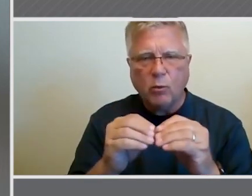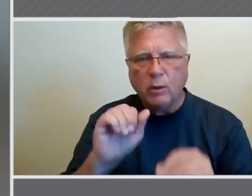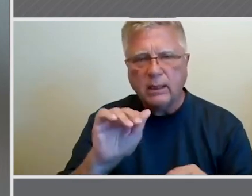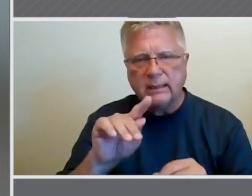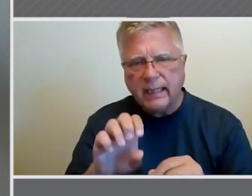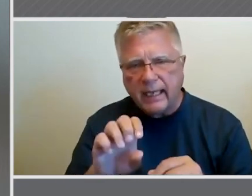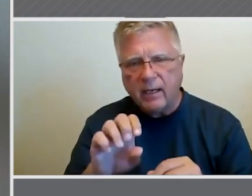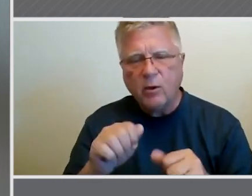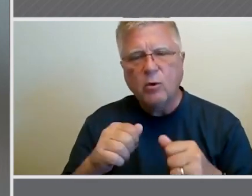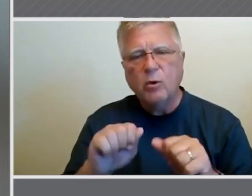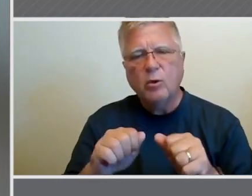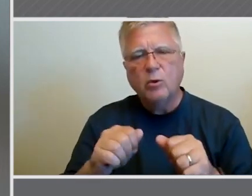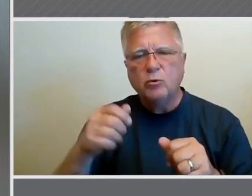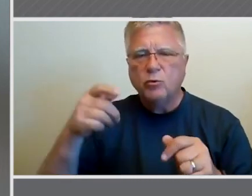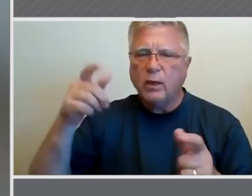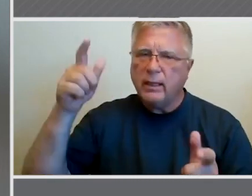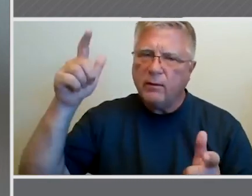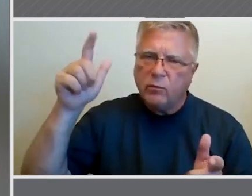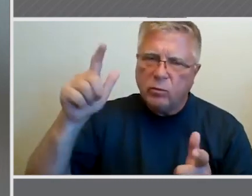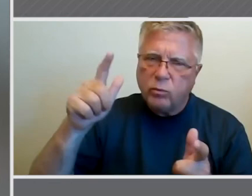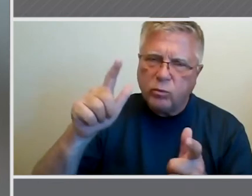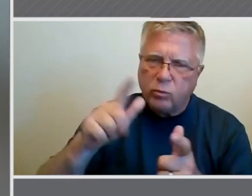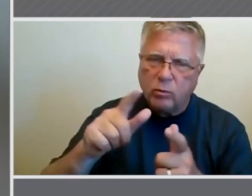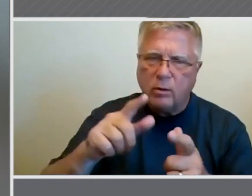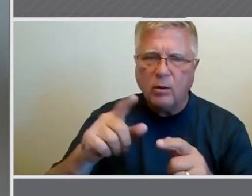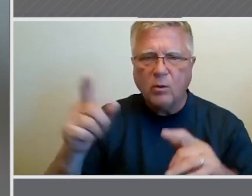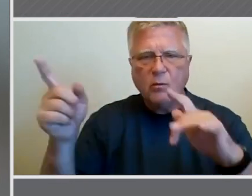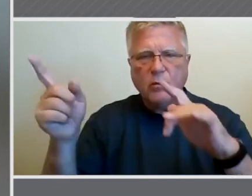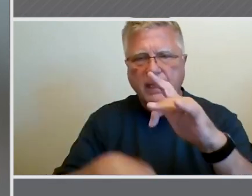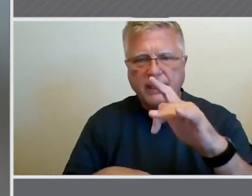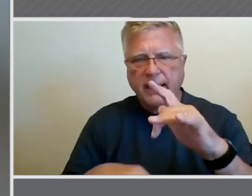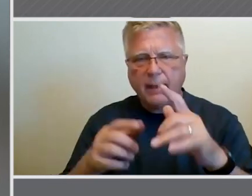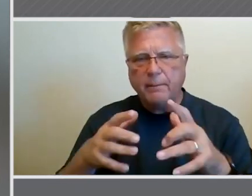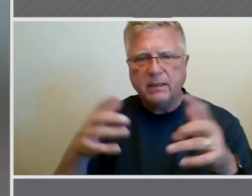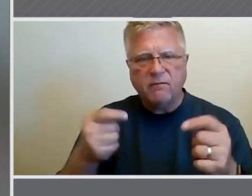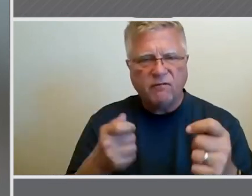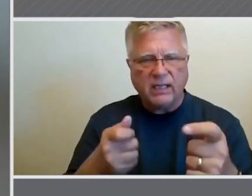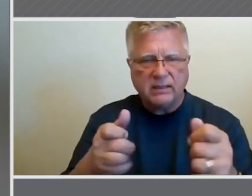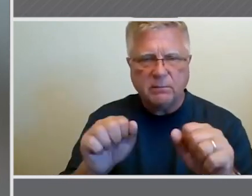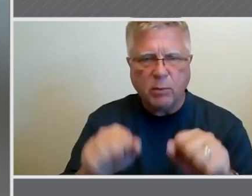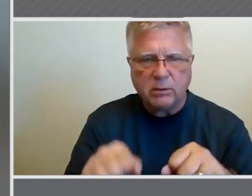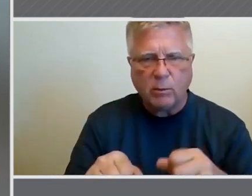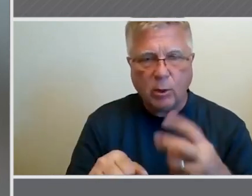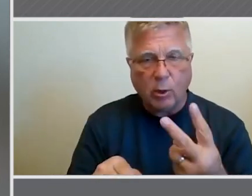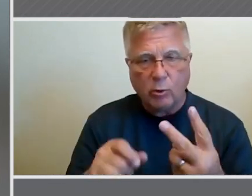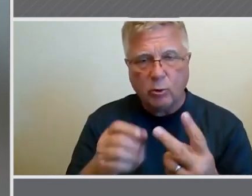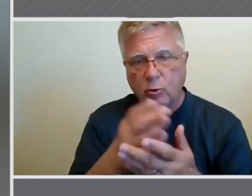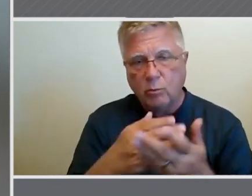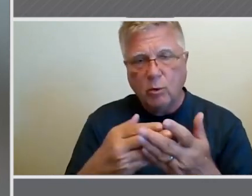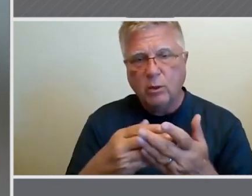at that deficit as fast as we can. So there's two parts to low income housing tax credits.